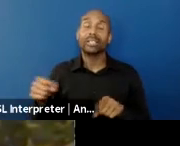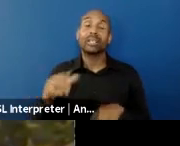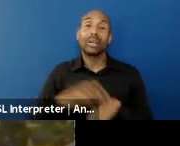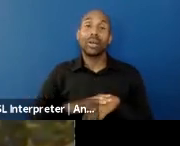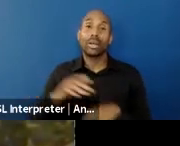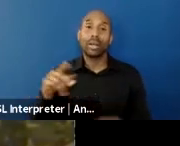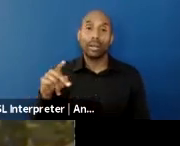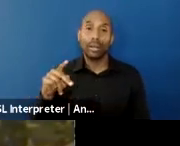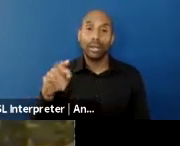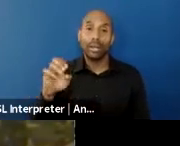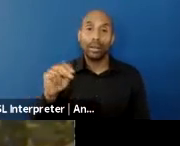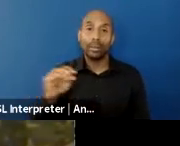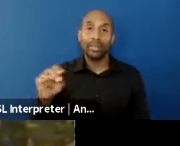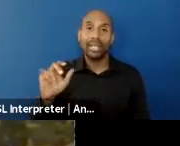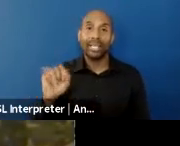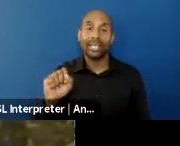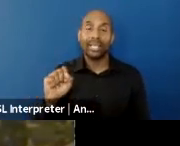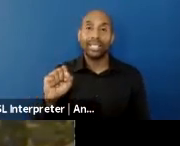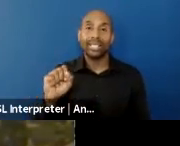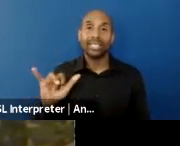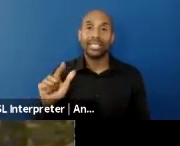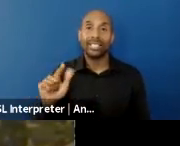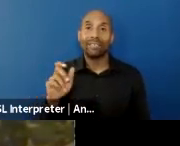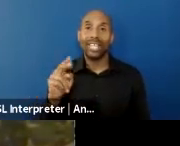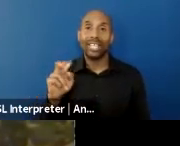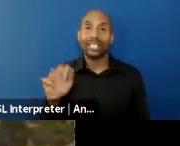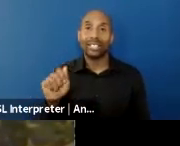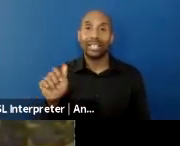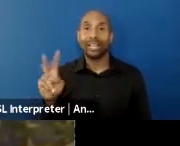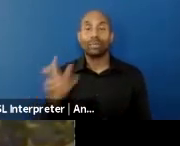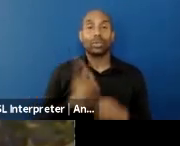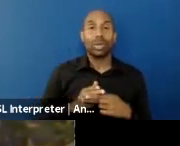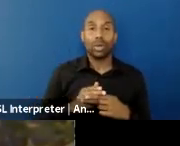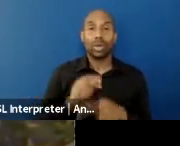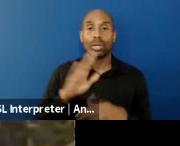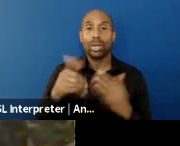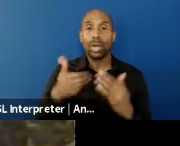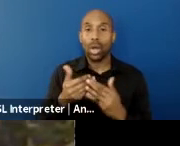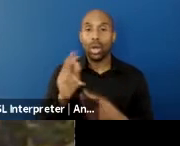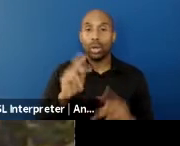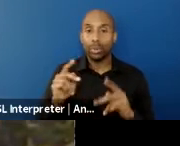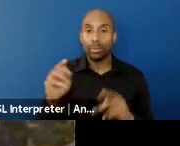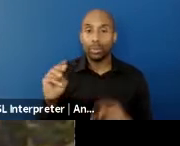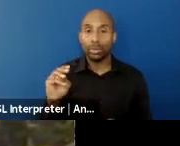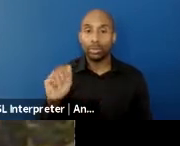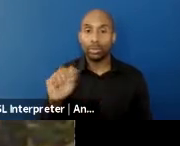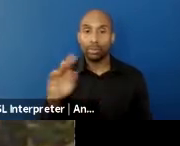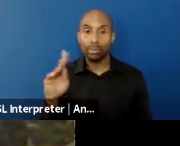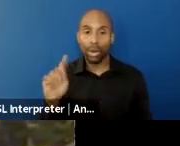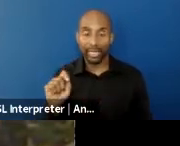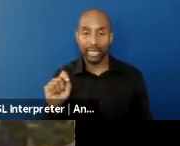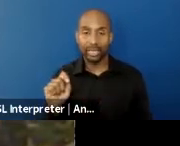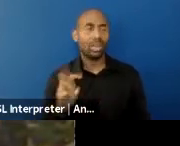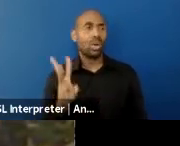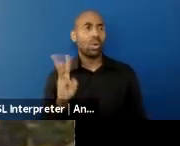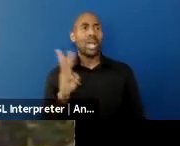Called all people's market. He was a deacon in his church.